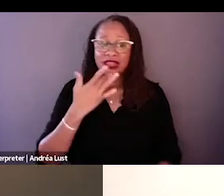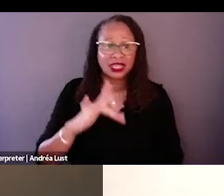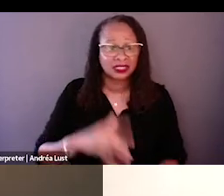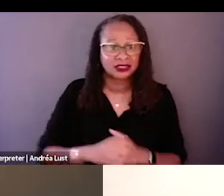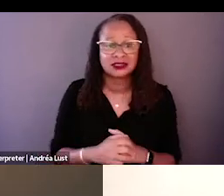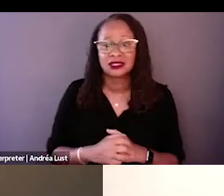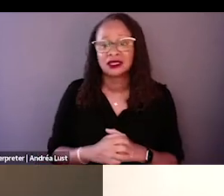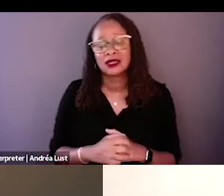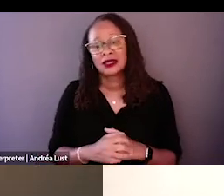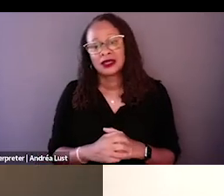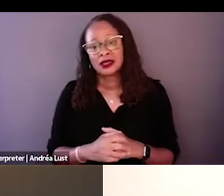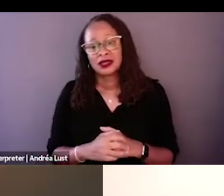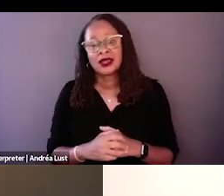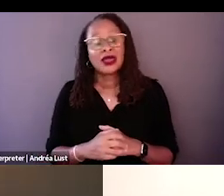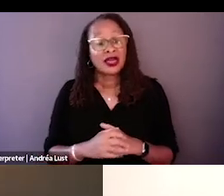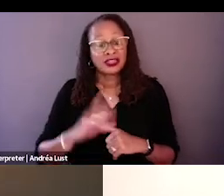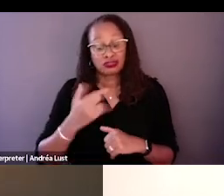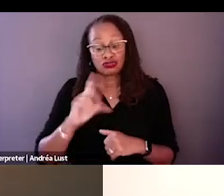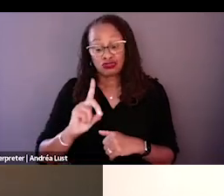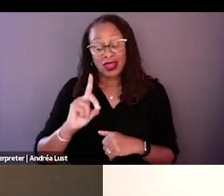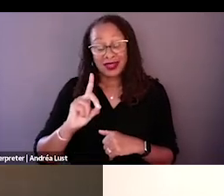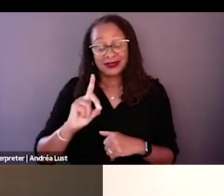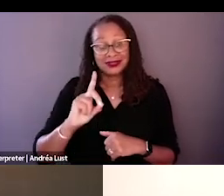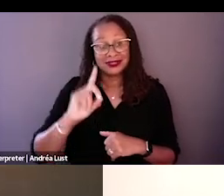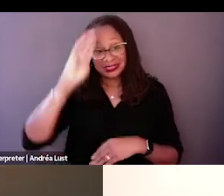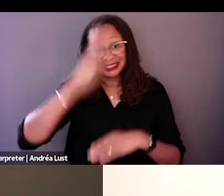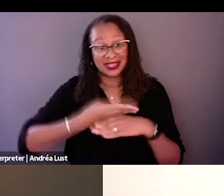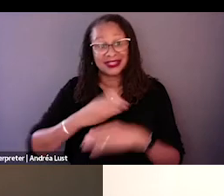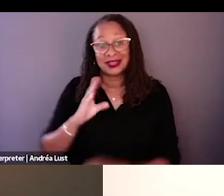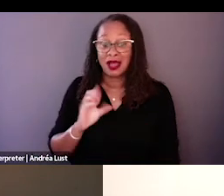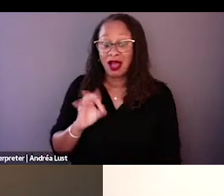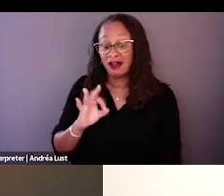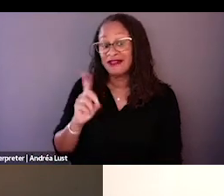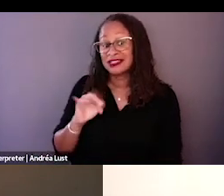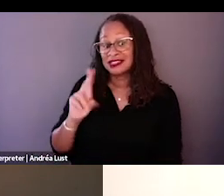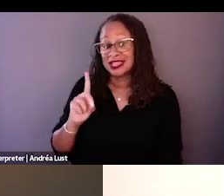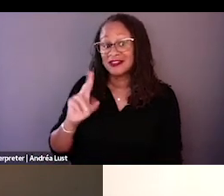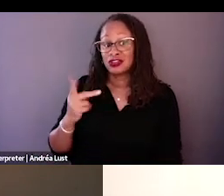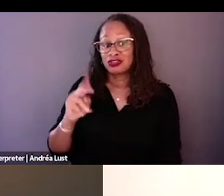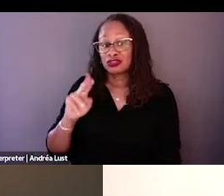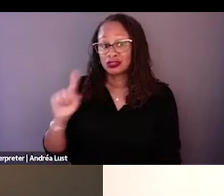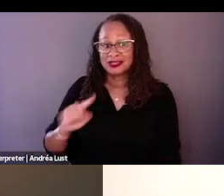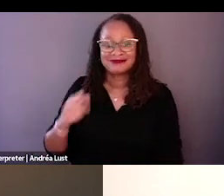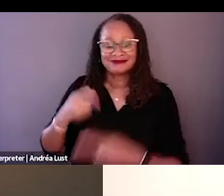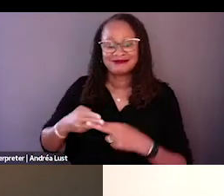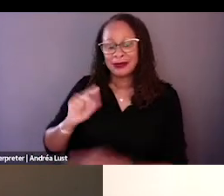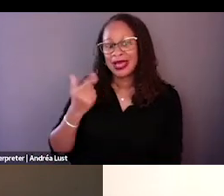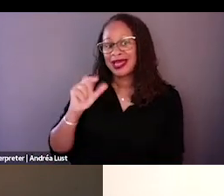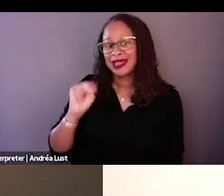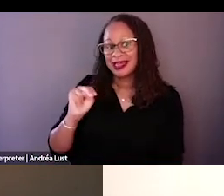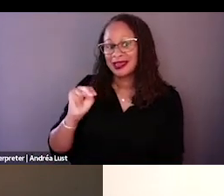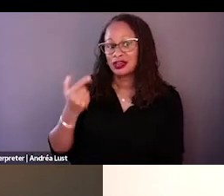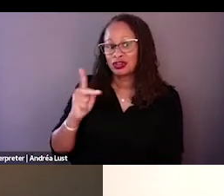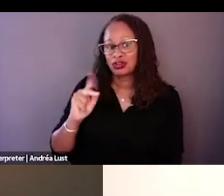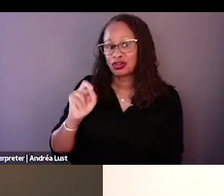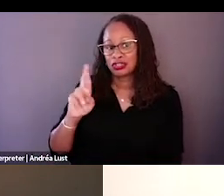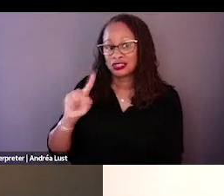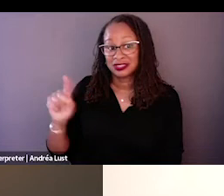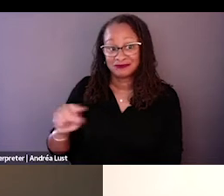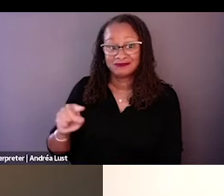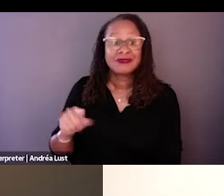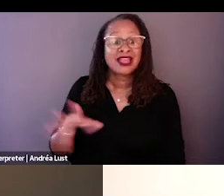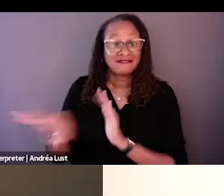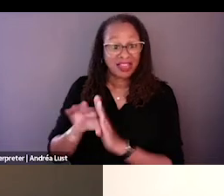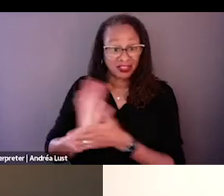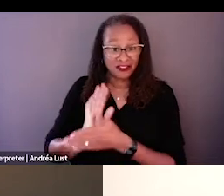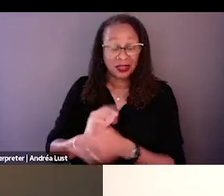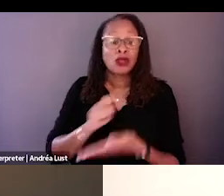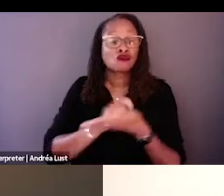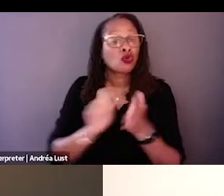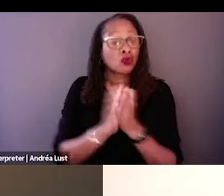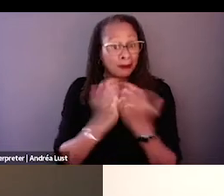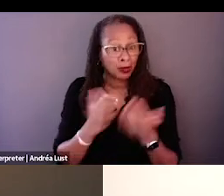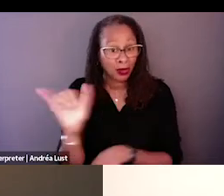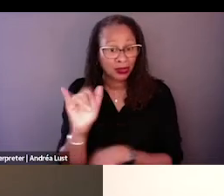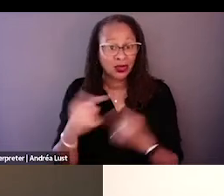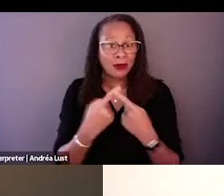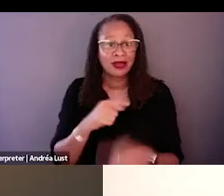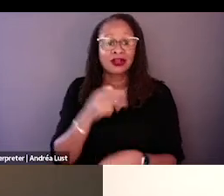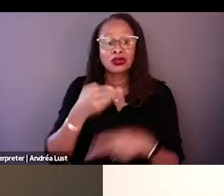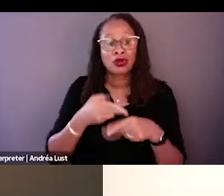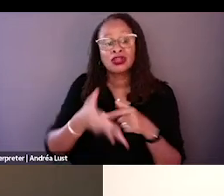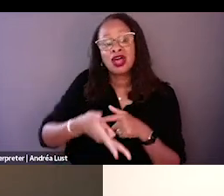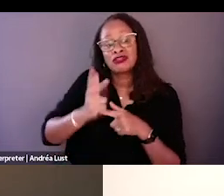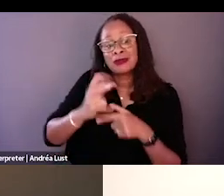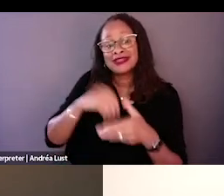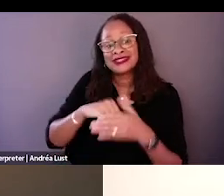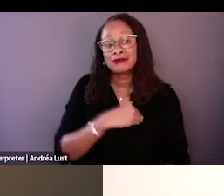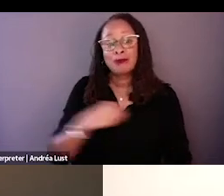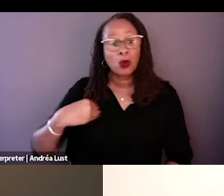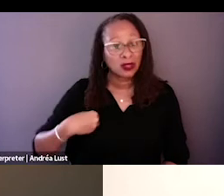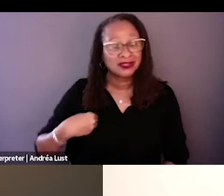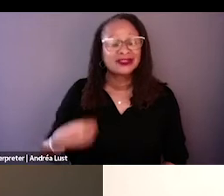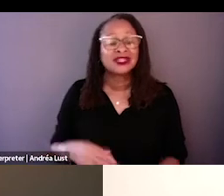making the movie, I spoke to Mr. There is a difference that the other people are not alive now